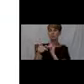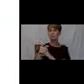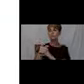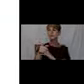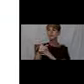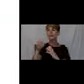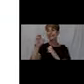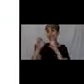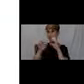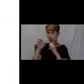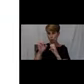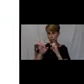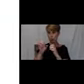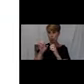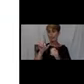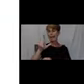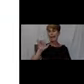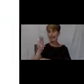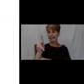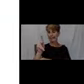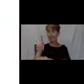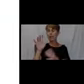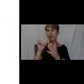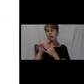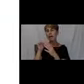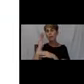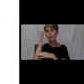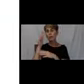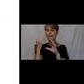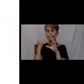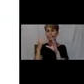That'll be in the follow-up email that you receive from Zoom as well.